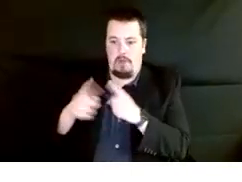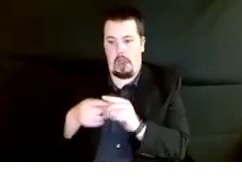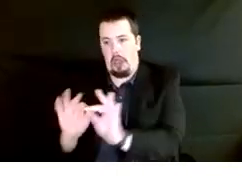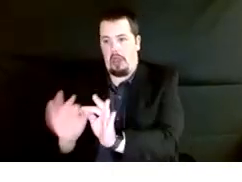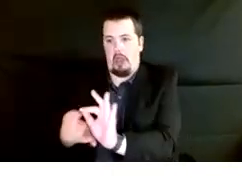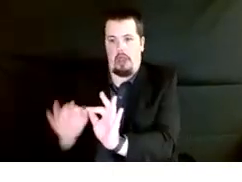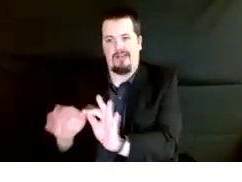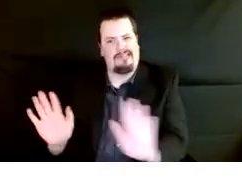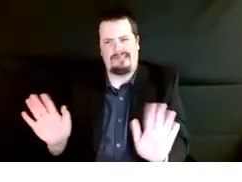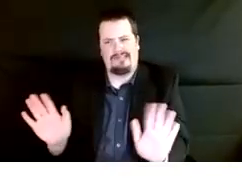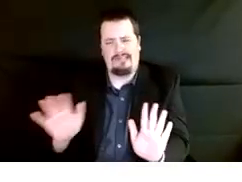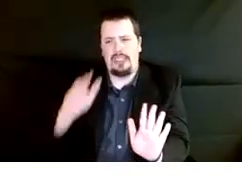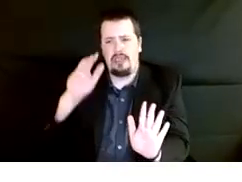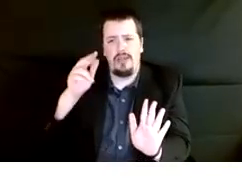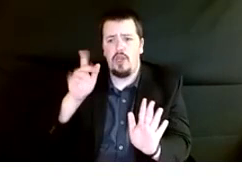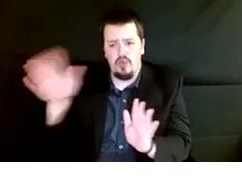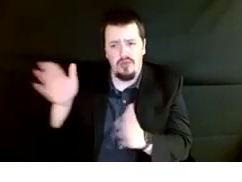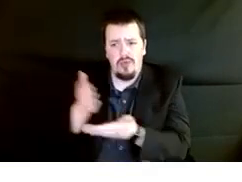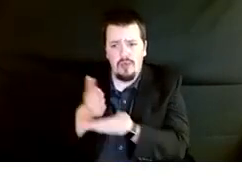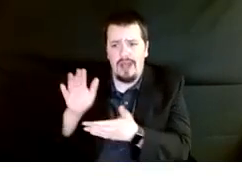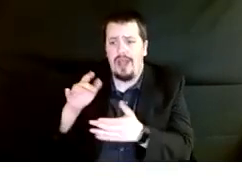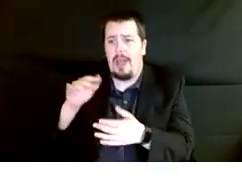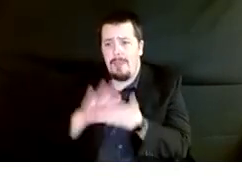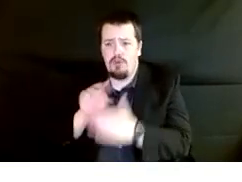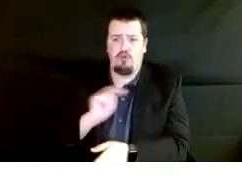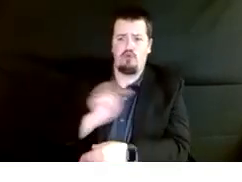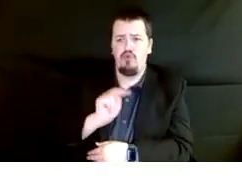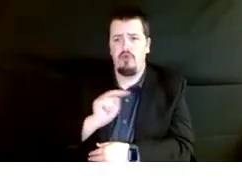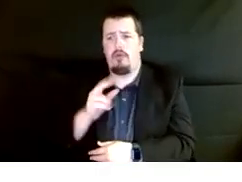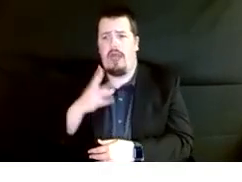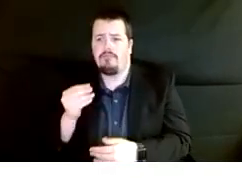one of those is you, you're right you mentioned the impartiality but also that you know just